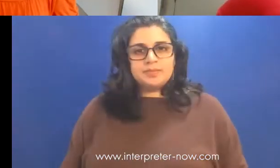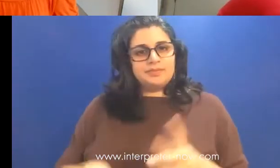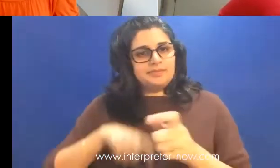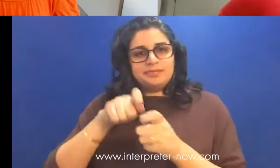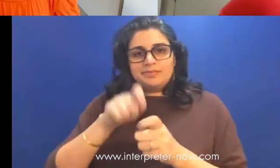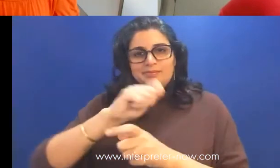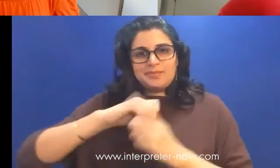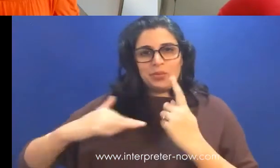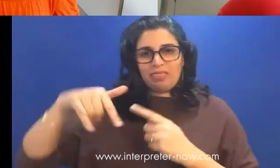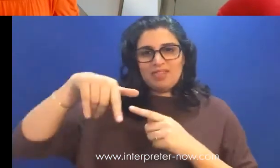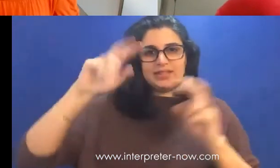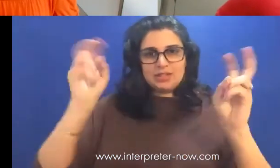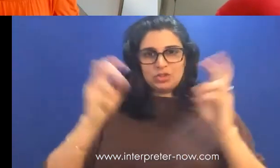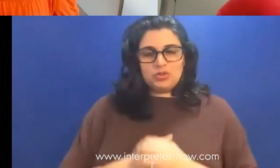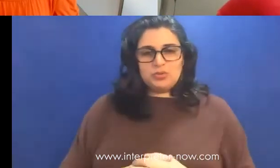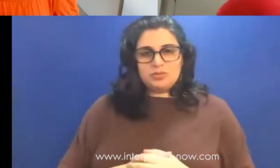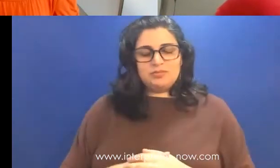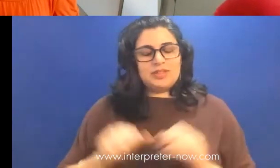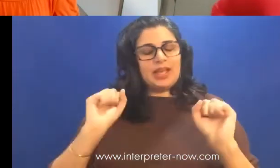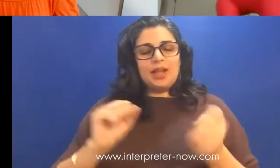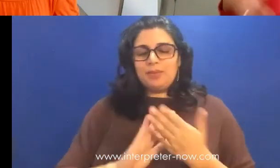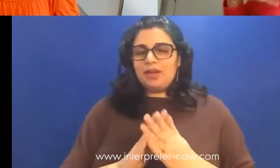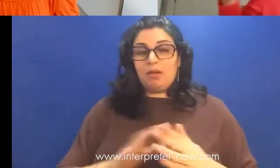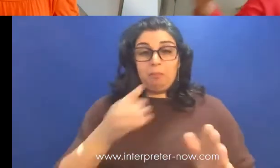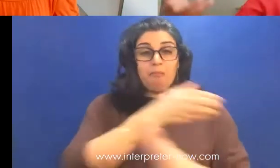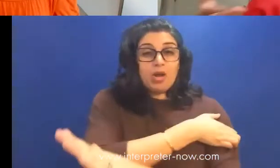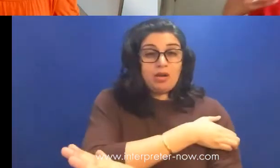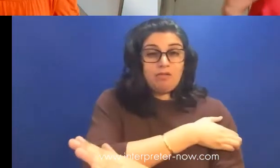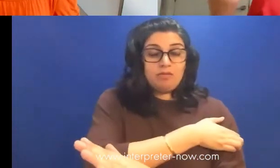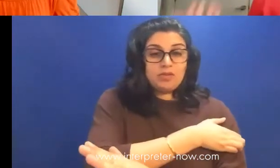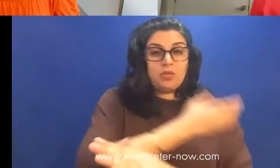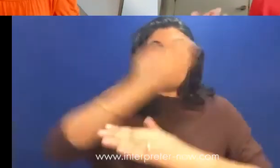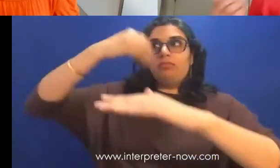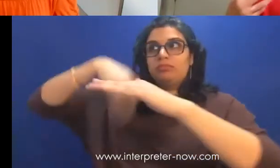this. I think it can be very powerful when we then go out into the world and in our interactions